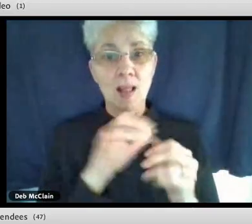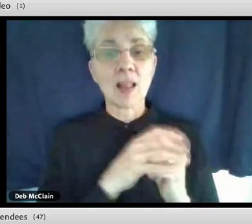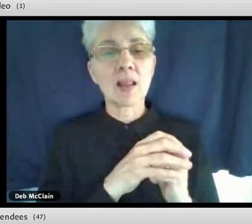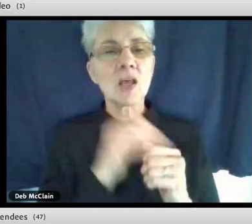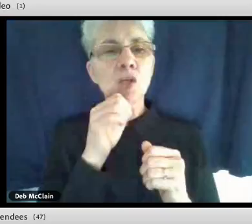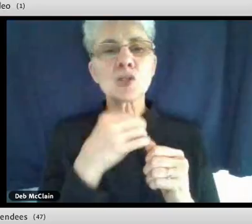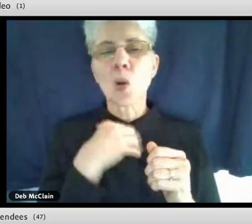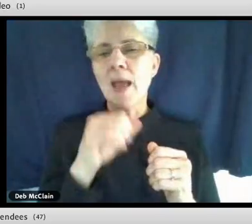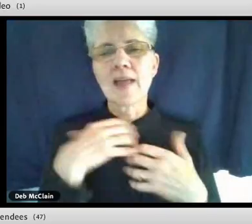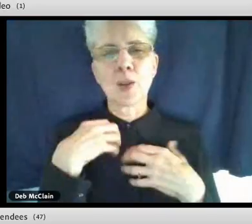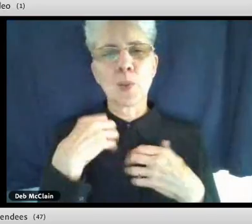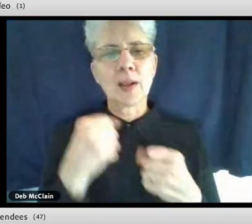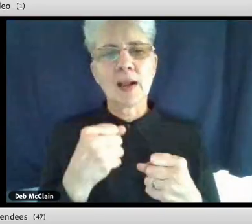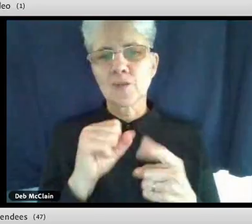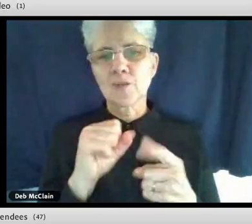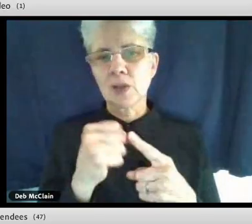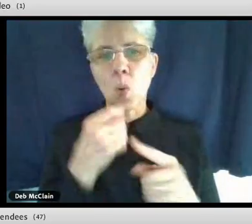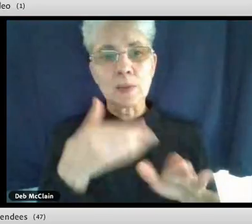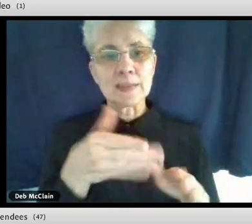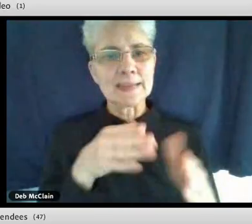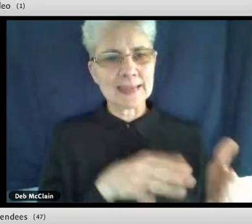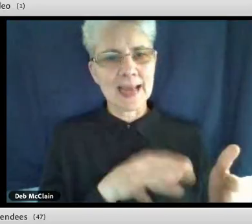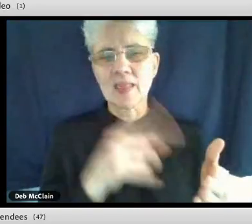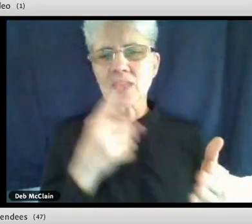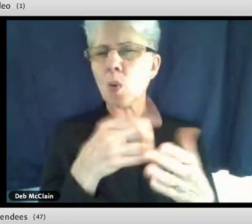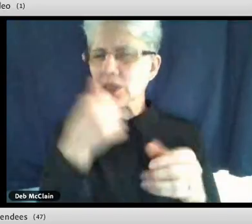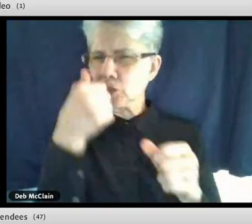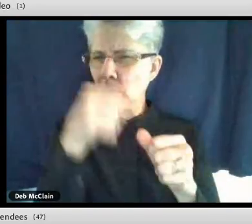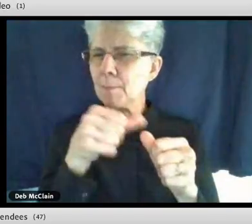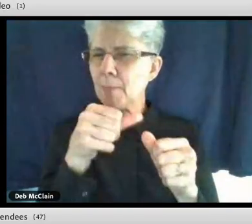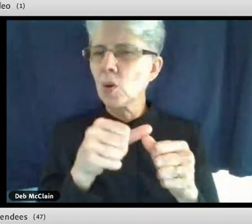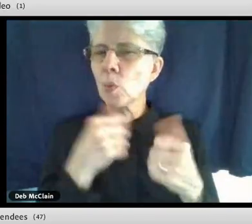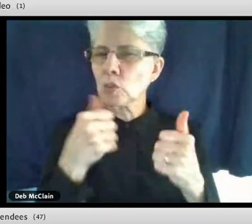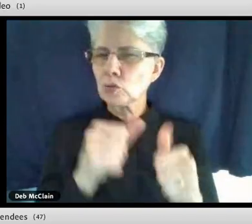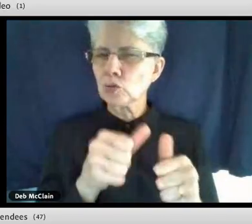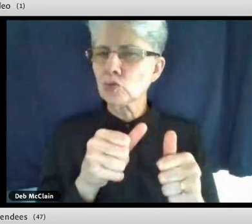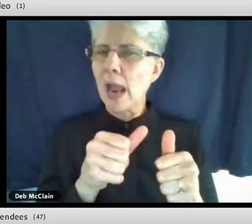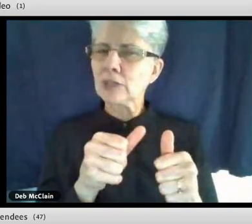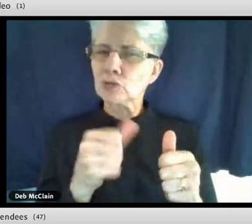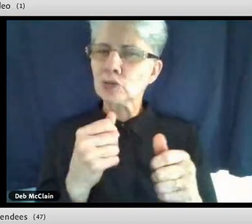We don't have any recovered cases or fatal cases and that's one thing to keep in mind when you're trying to put this data